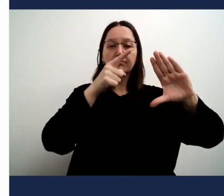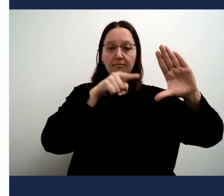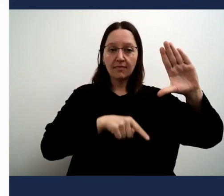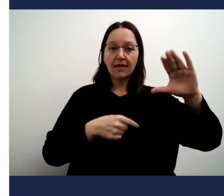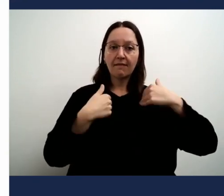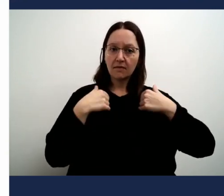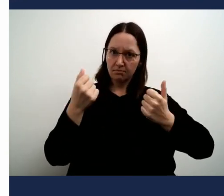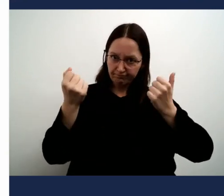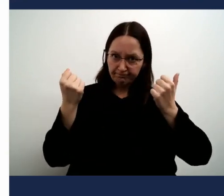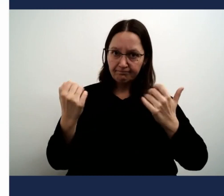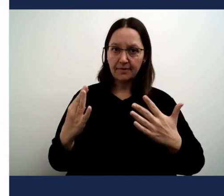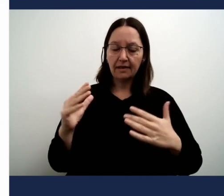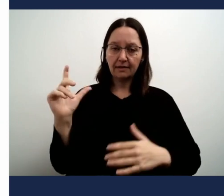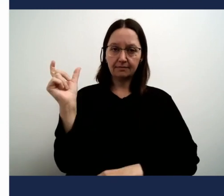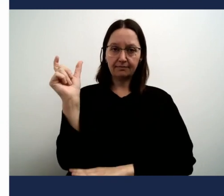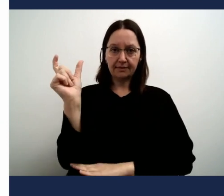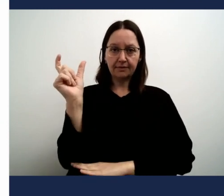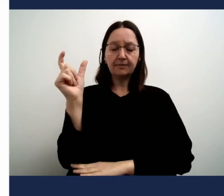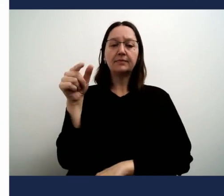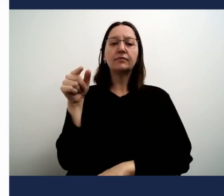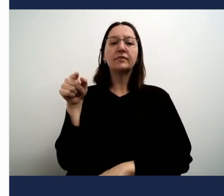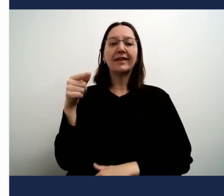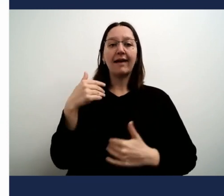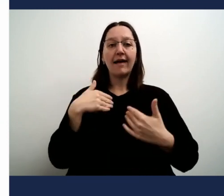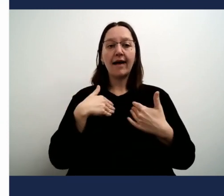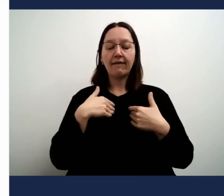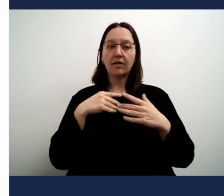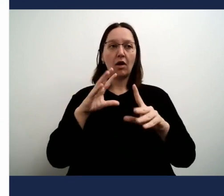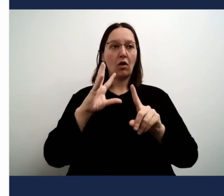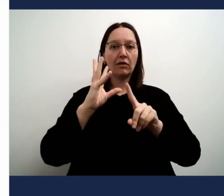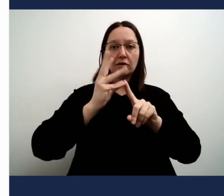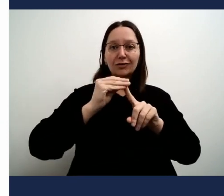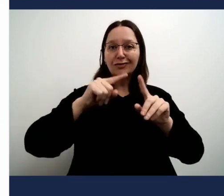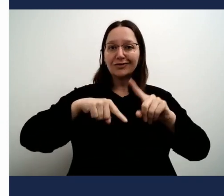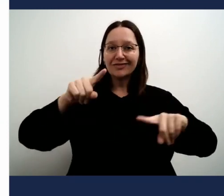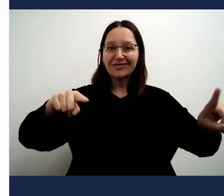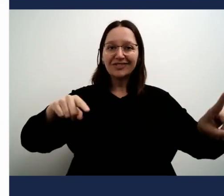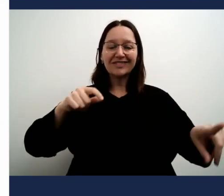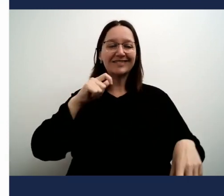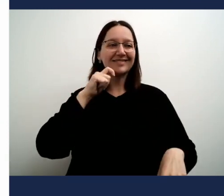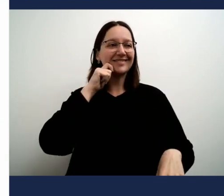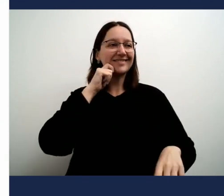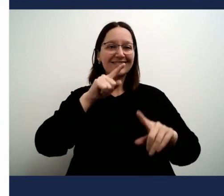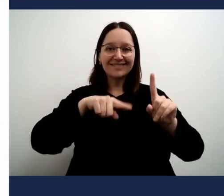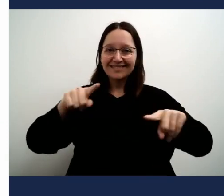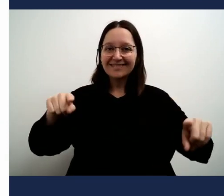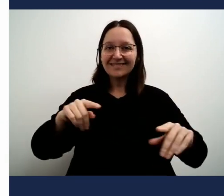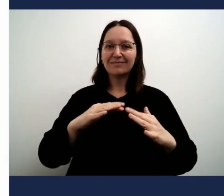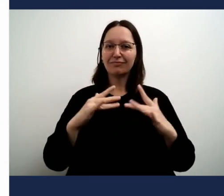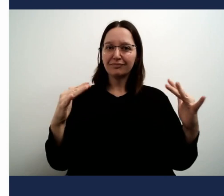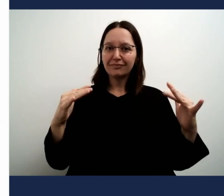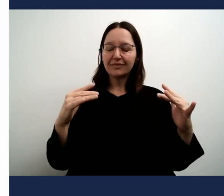political science and economics from the American University in Cairo. She has taught classes on Islam in the modern world in